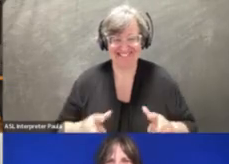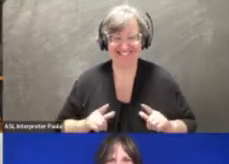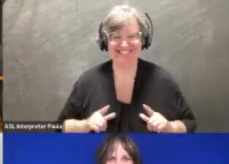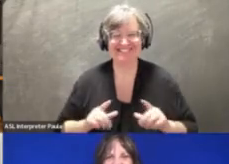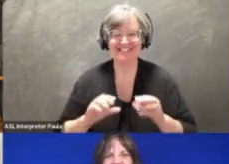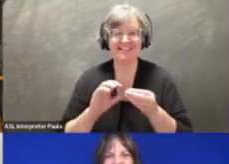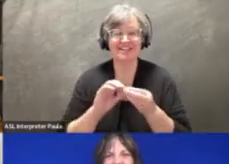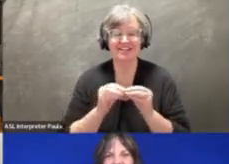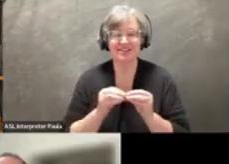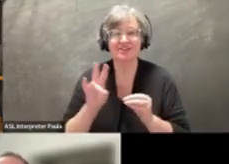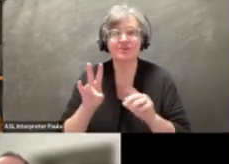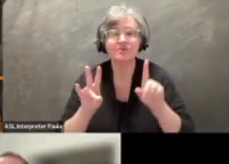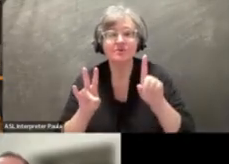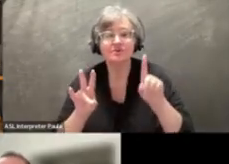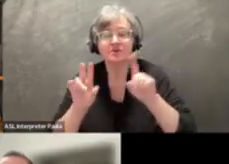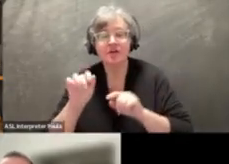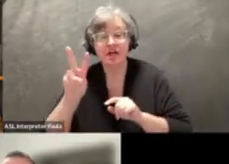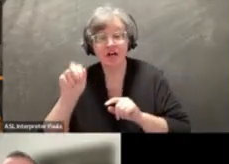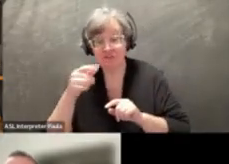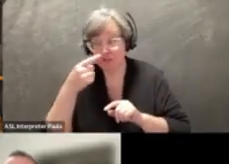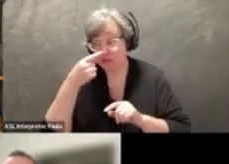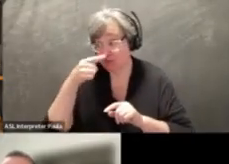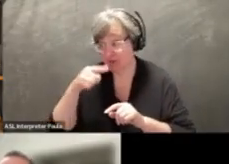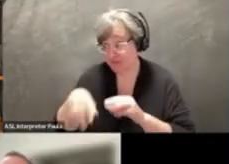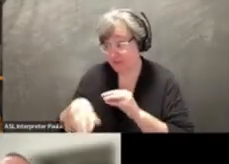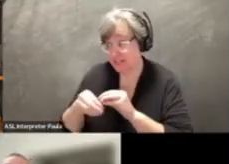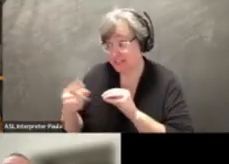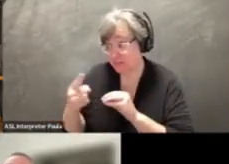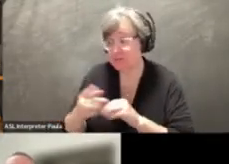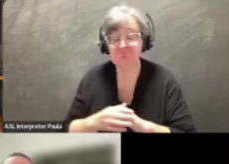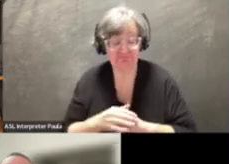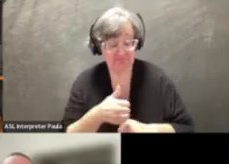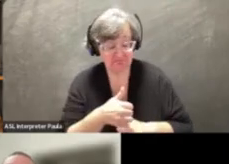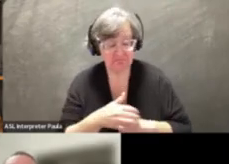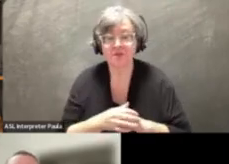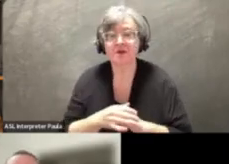Alva Gardner: I think a really really, is all about.